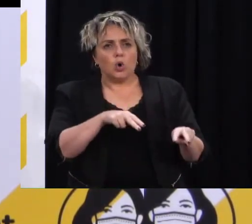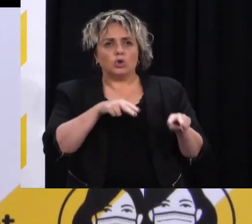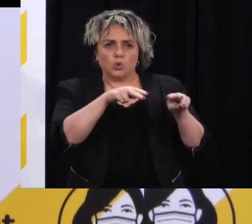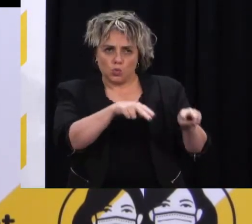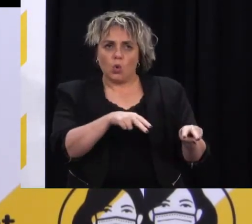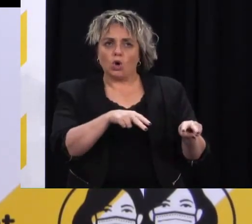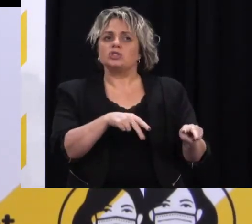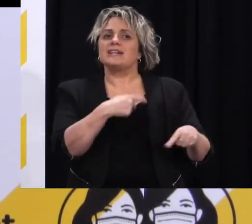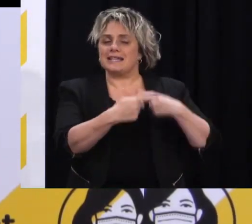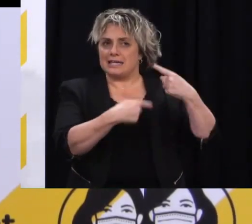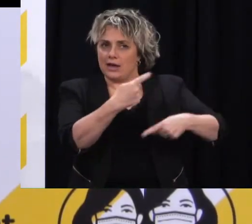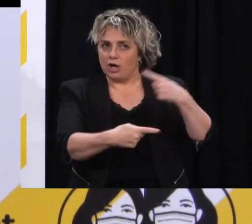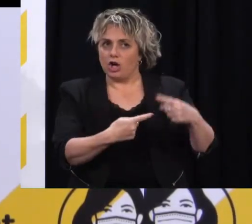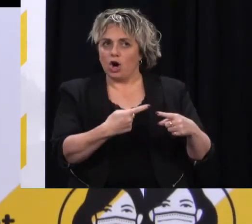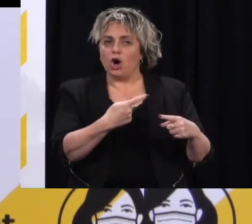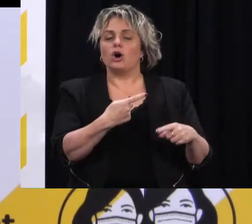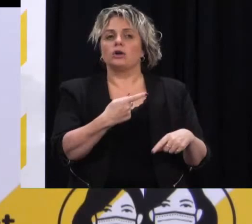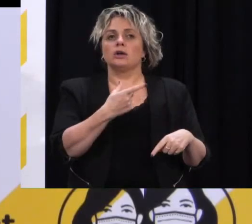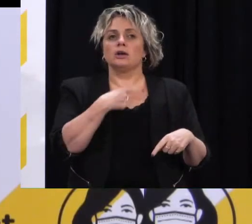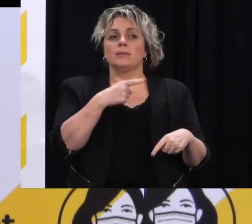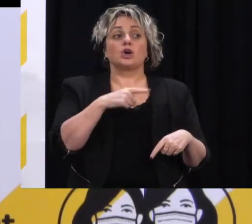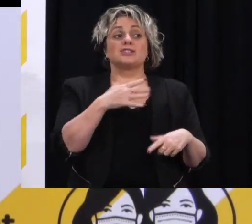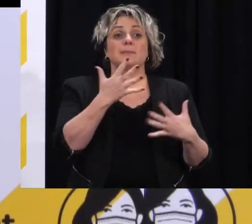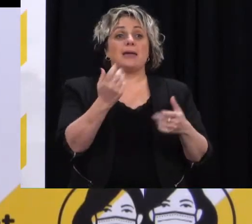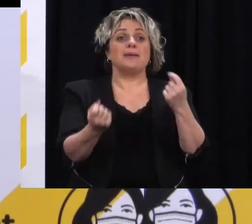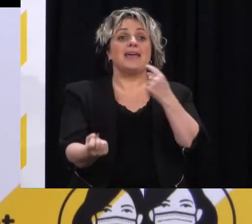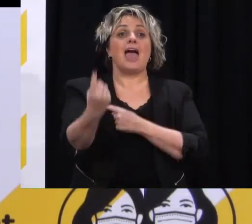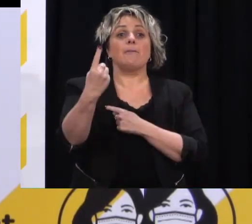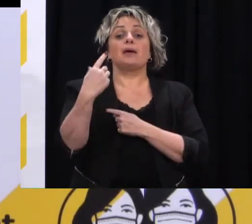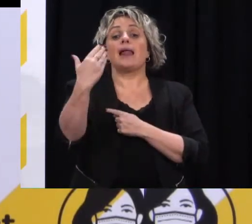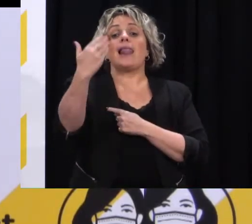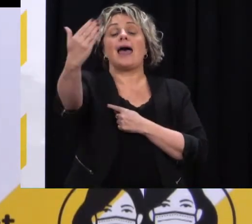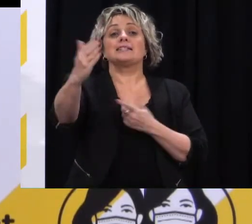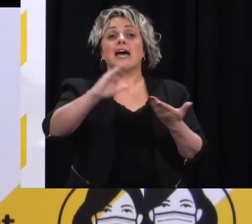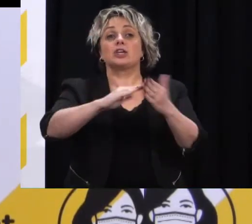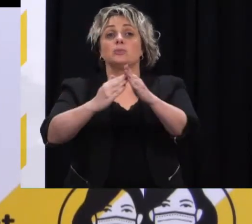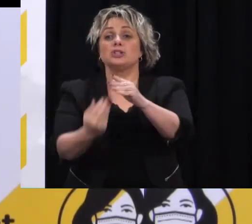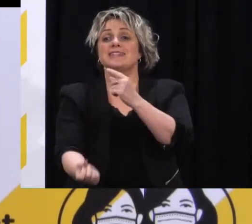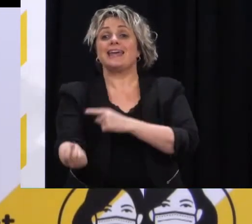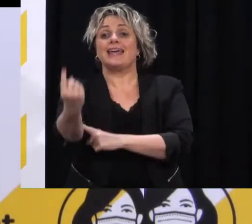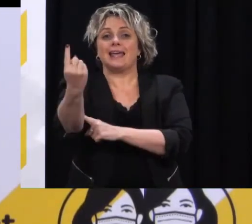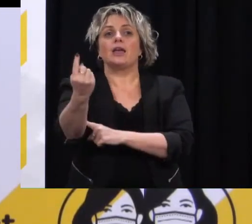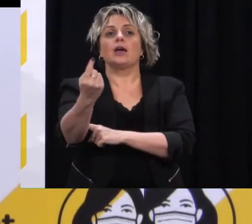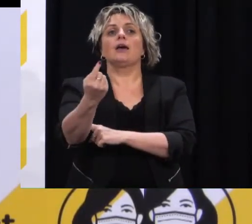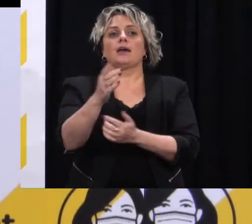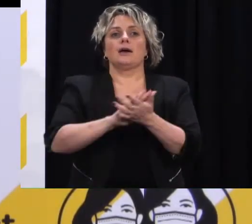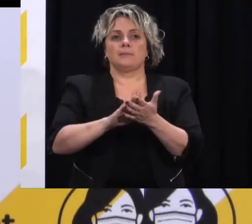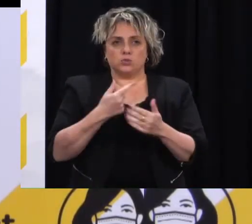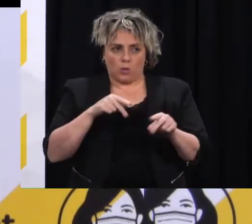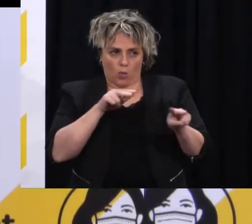are keeping a very close eye on those unlinked because that will tell us whether or not we have potentially chains of transmission that could lead to